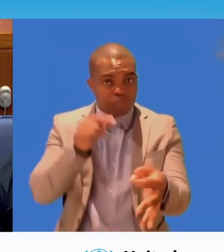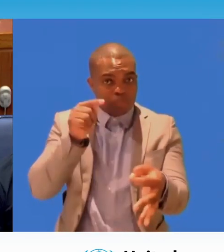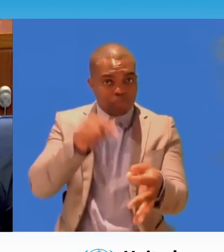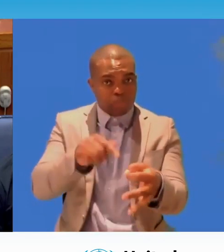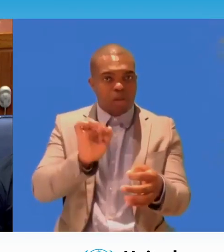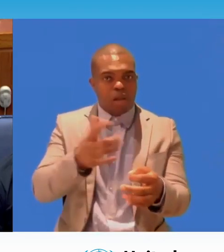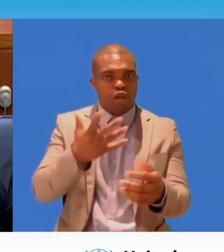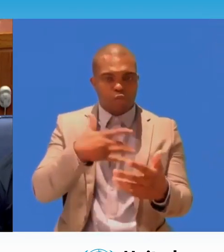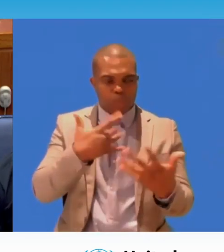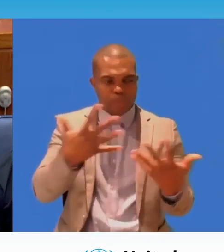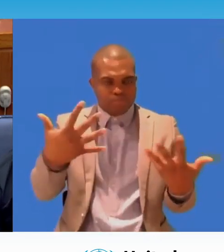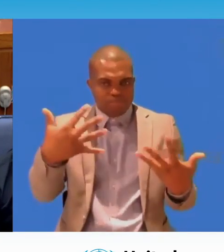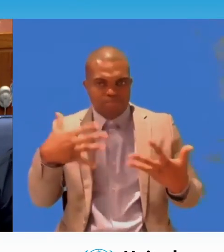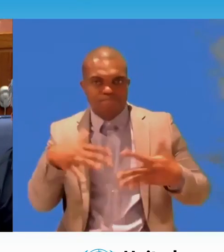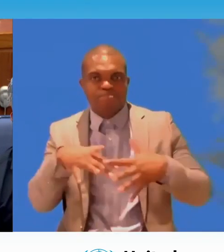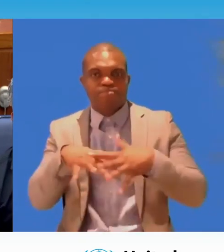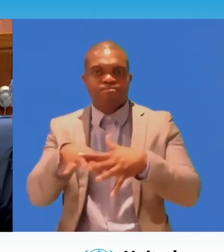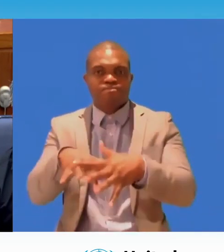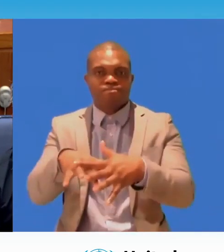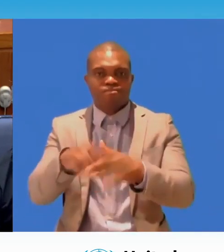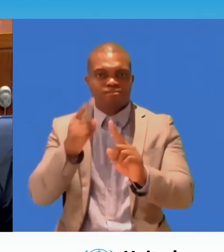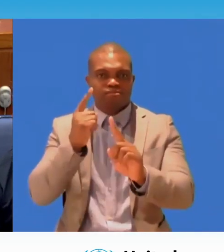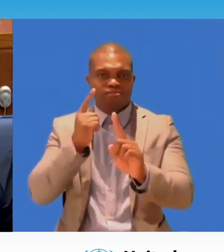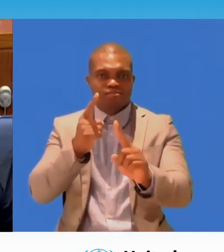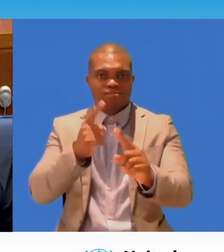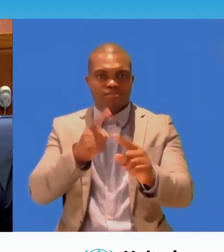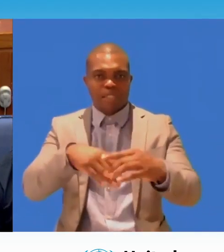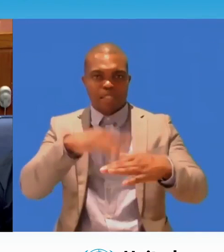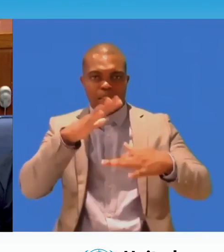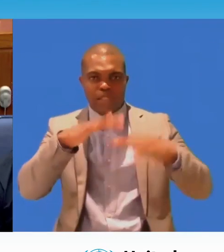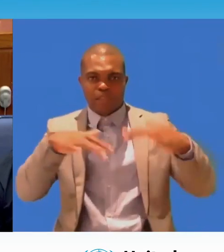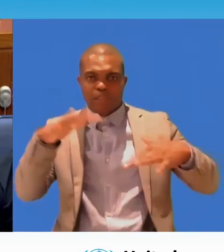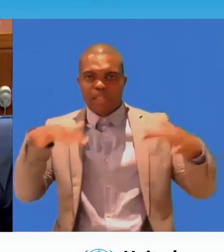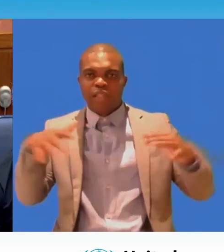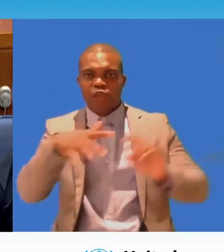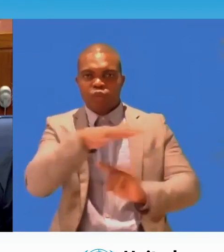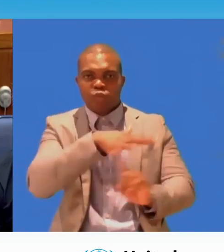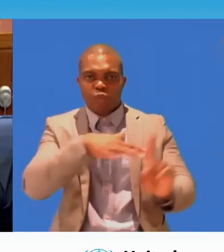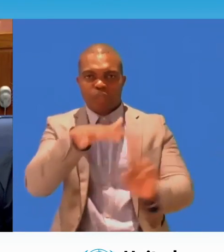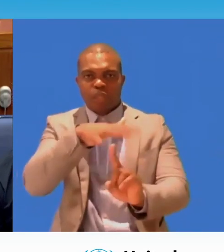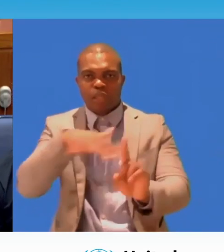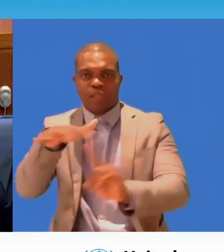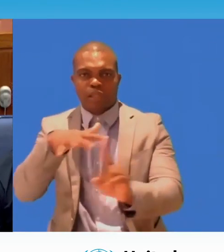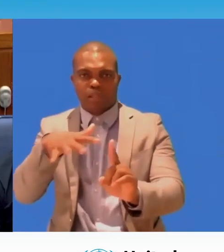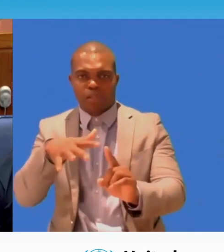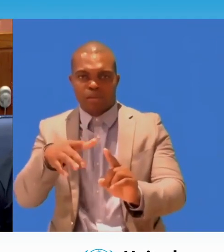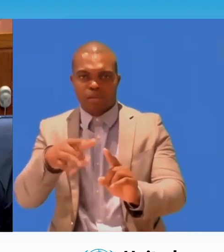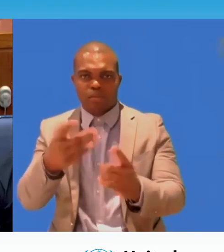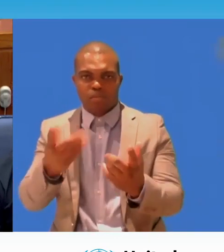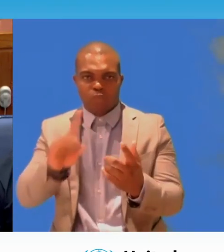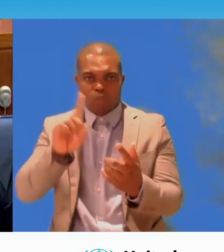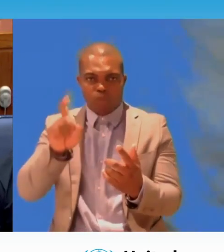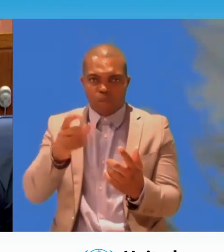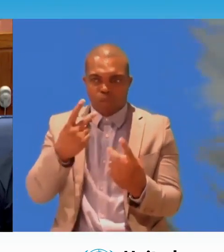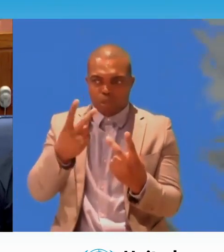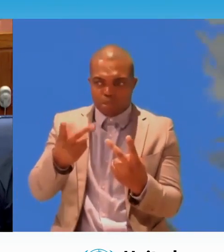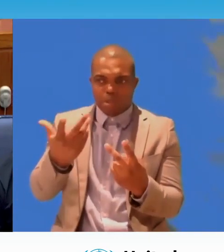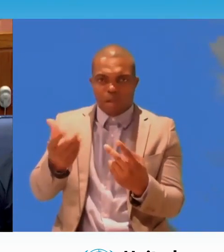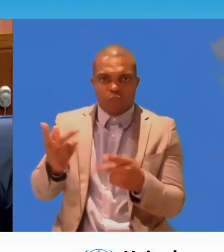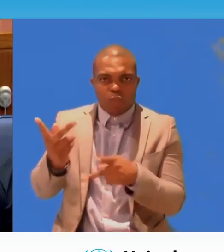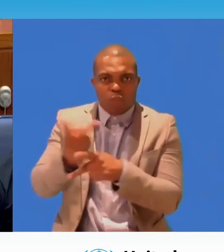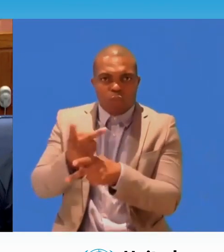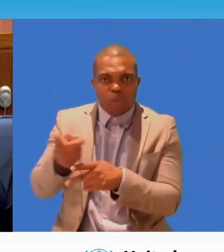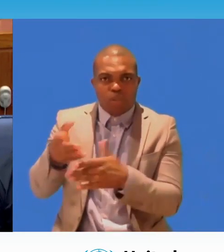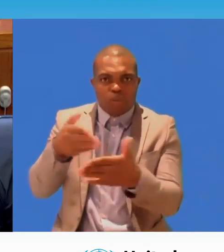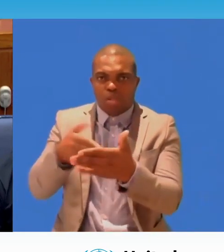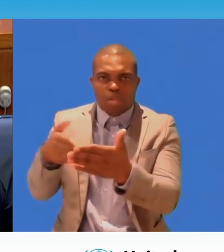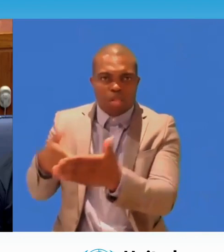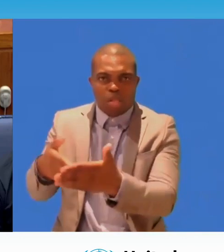inter